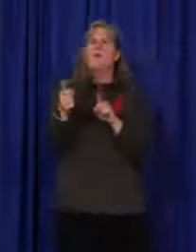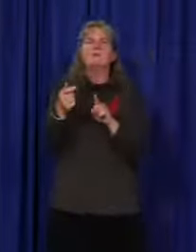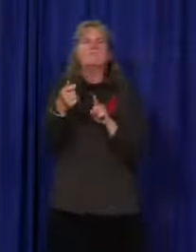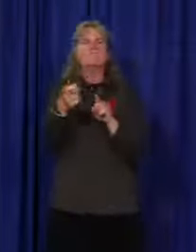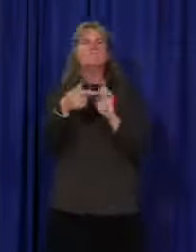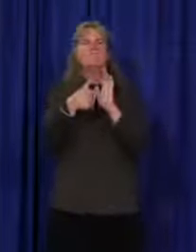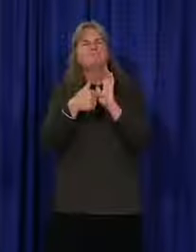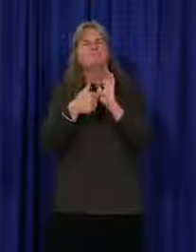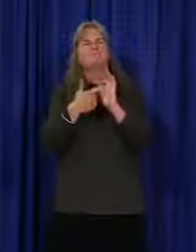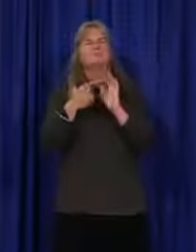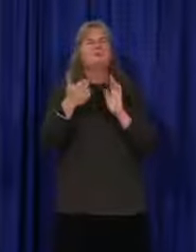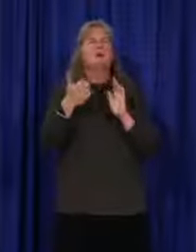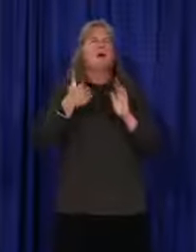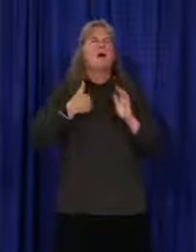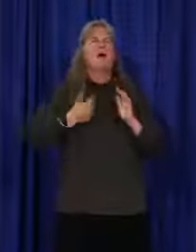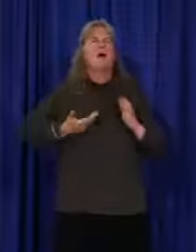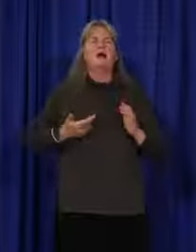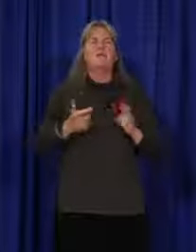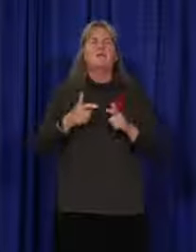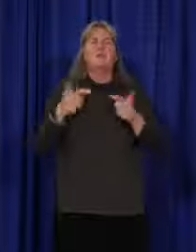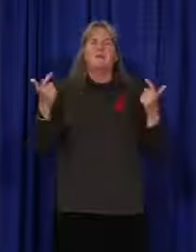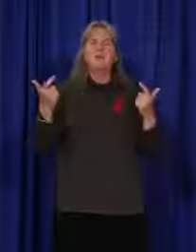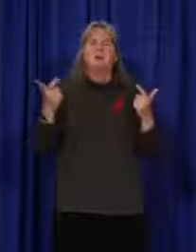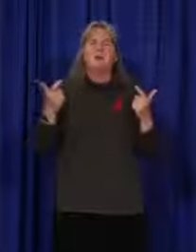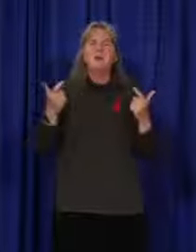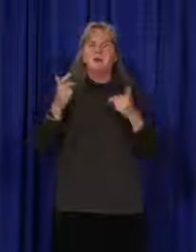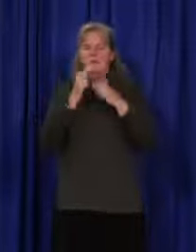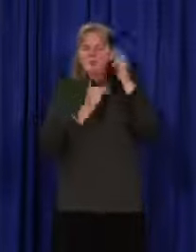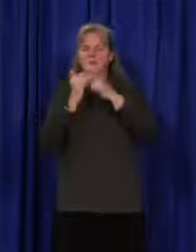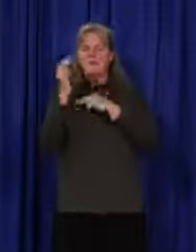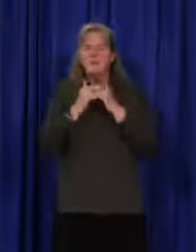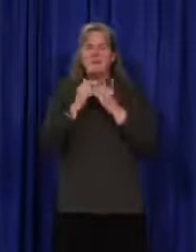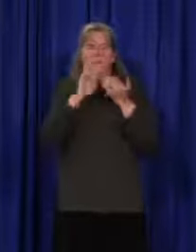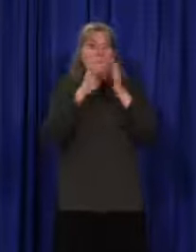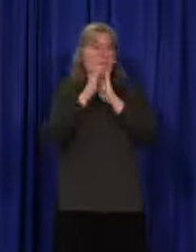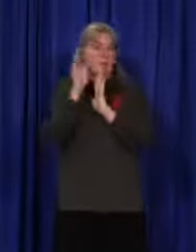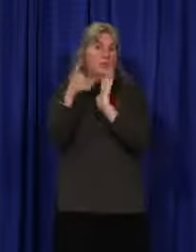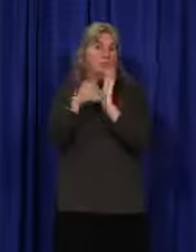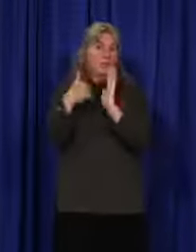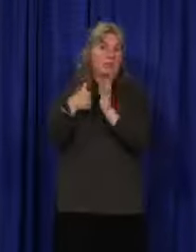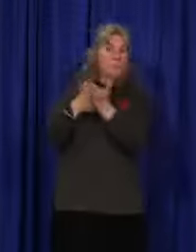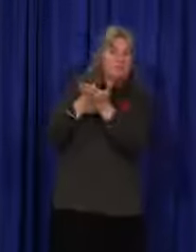schools to help deal with the new measures that they need to be doing? This was asked by association of